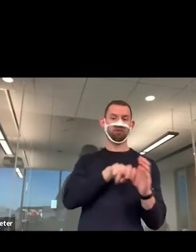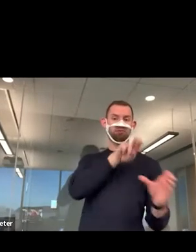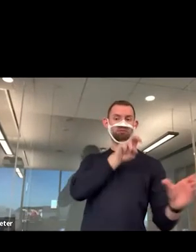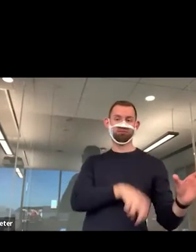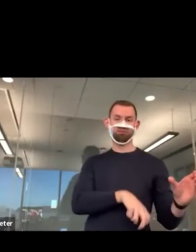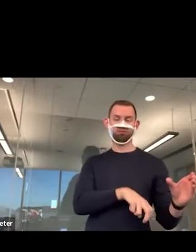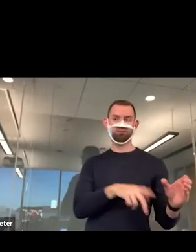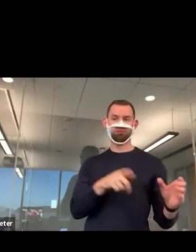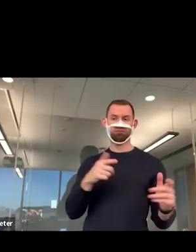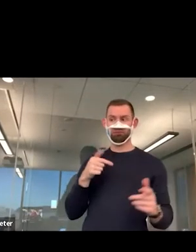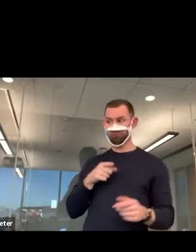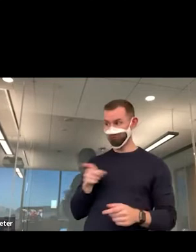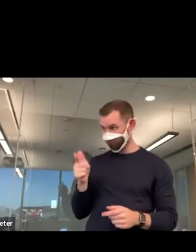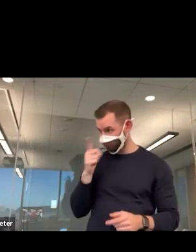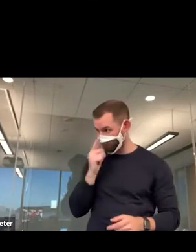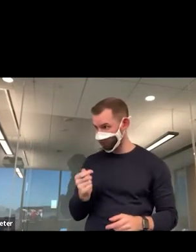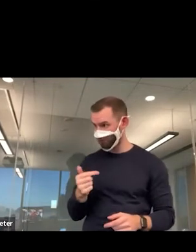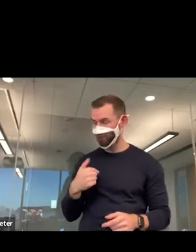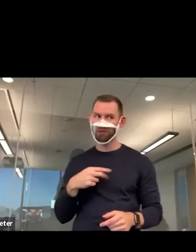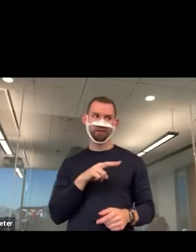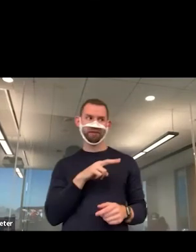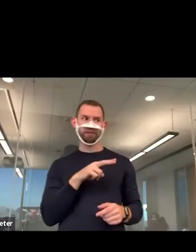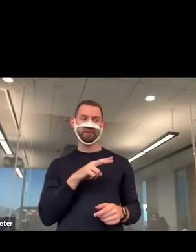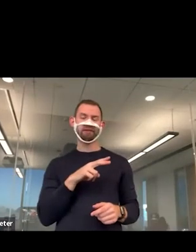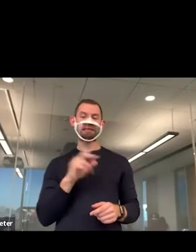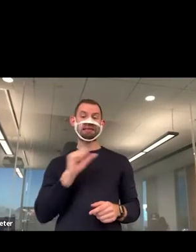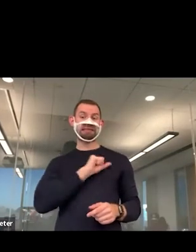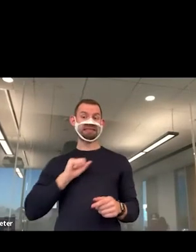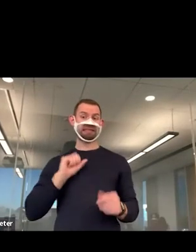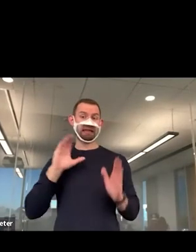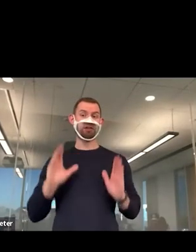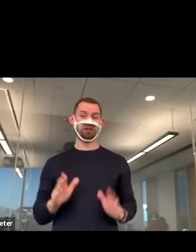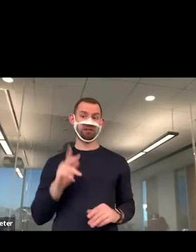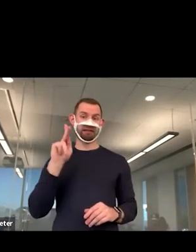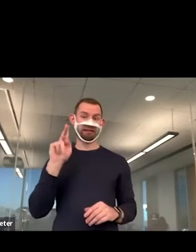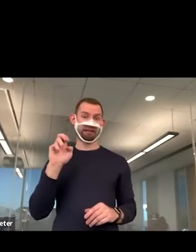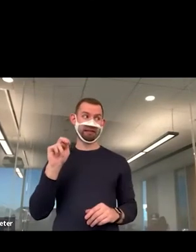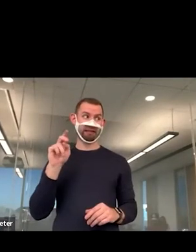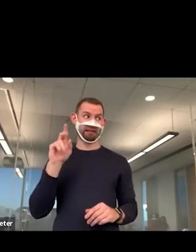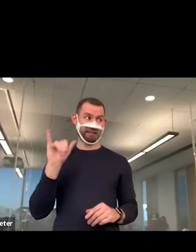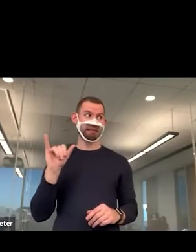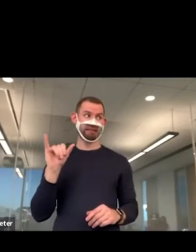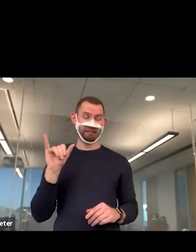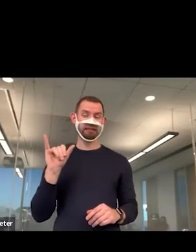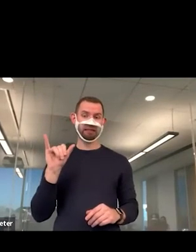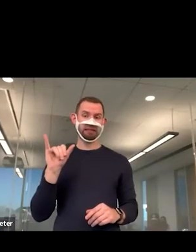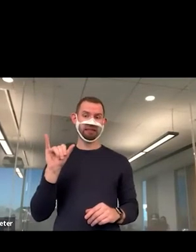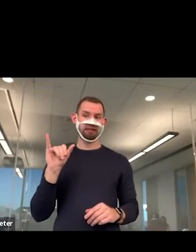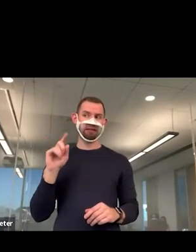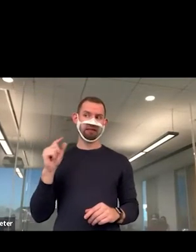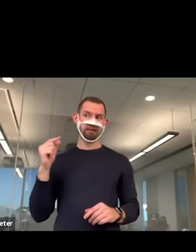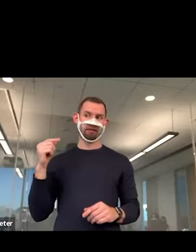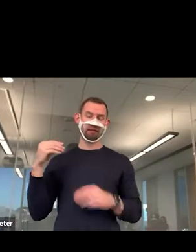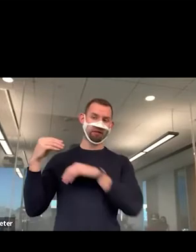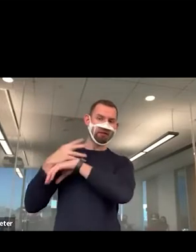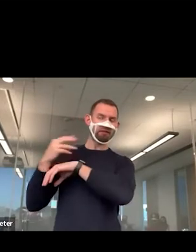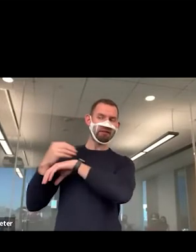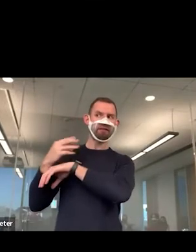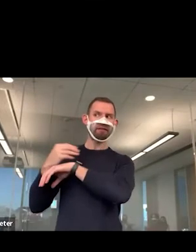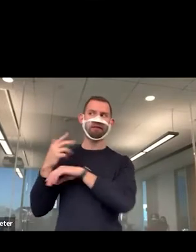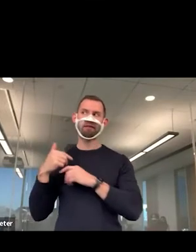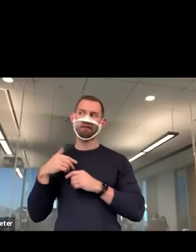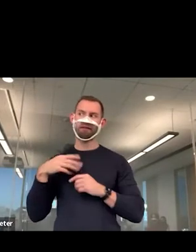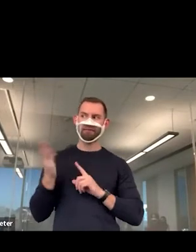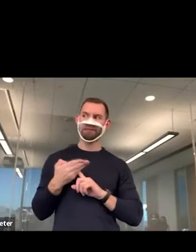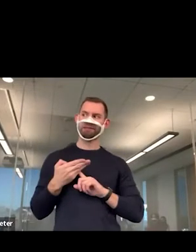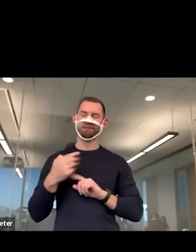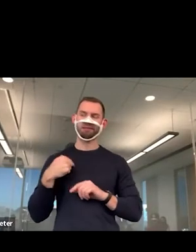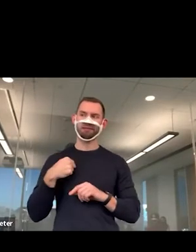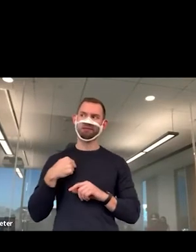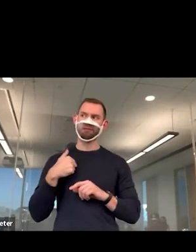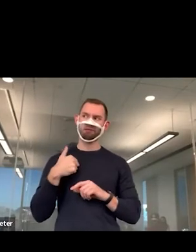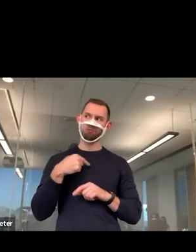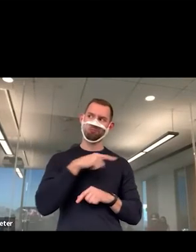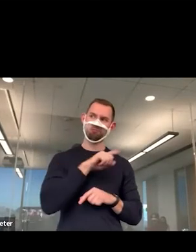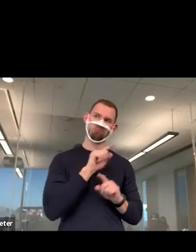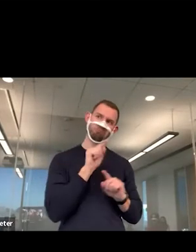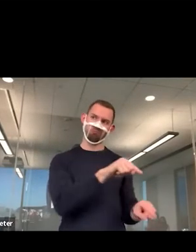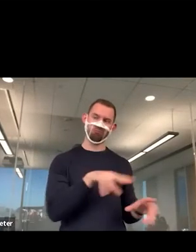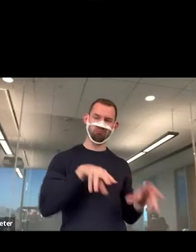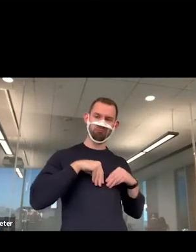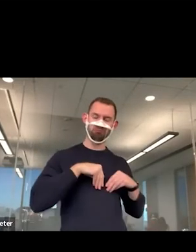um kind of tracked me into it and um and he he recommended me to uh and it was a republican